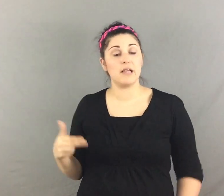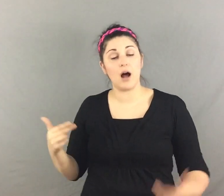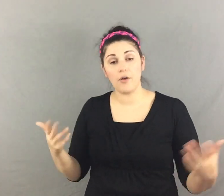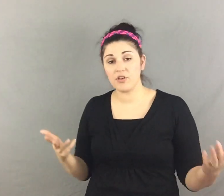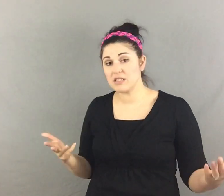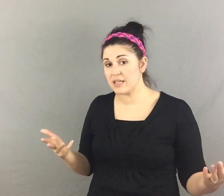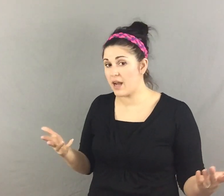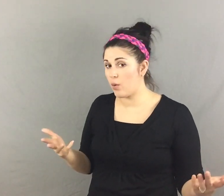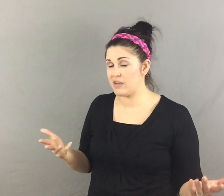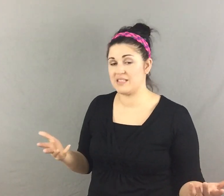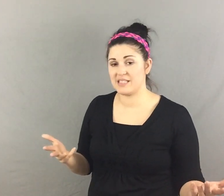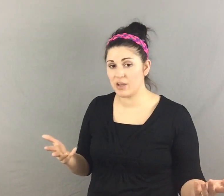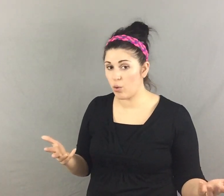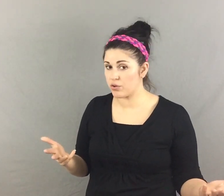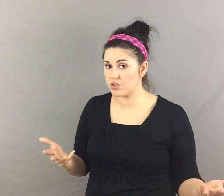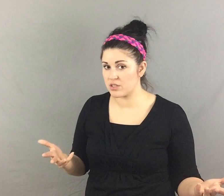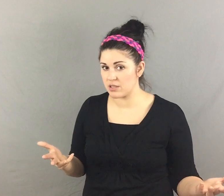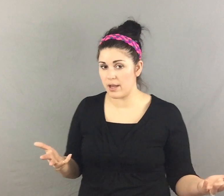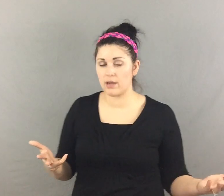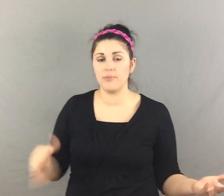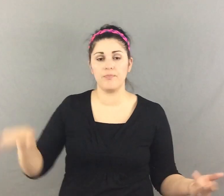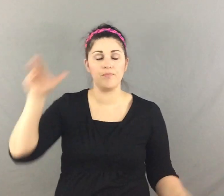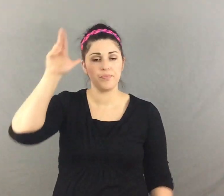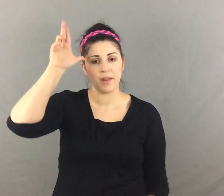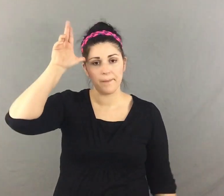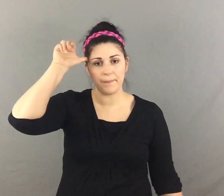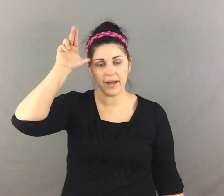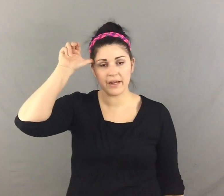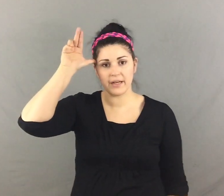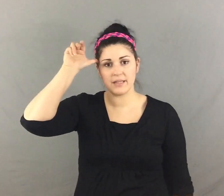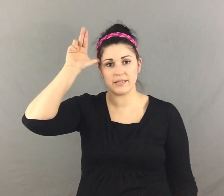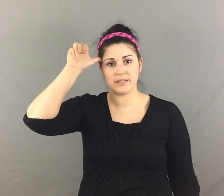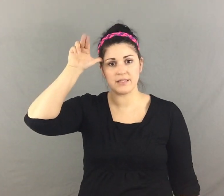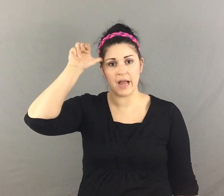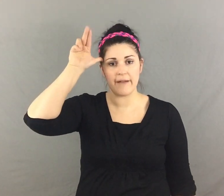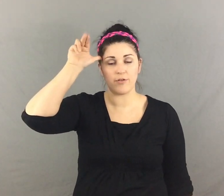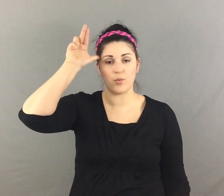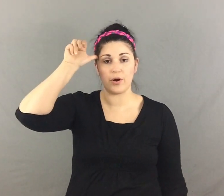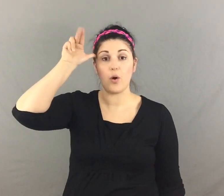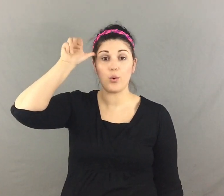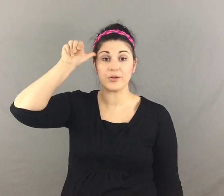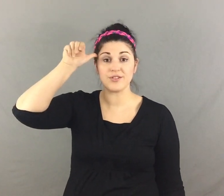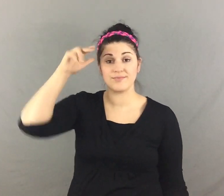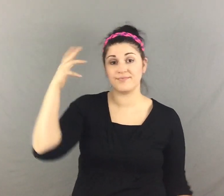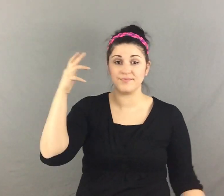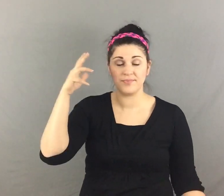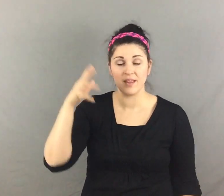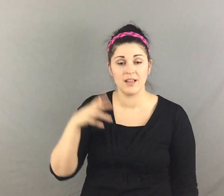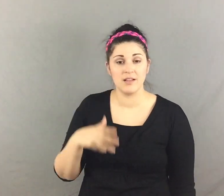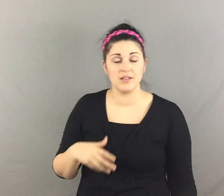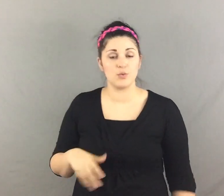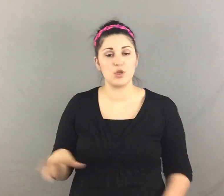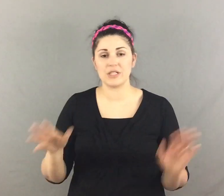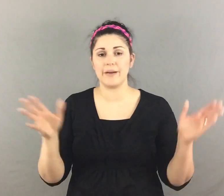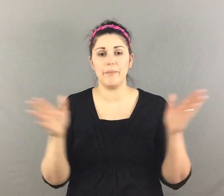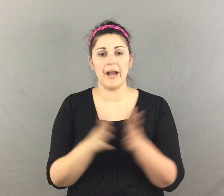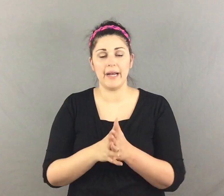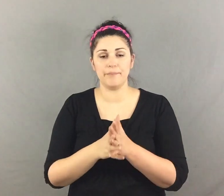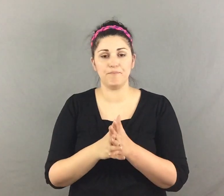It's obviously not what I see horse looks like, but it is the sign for the word horse. We just combine them.